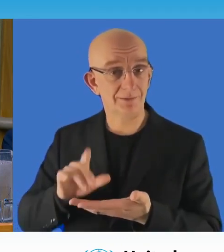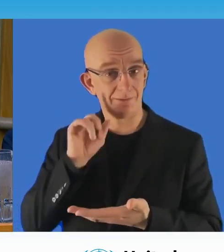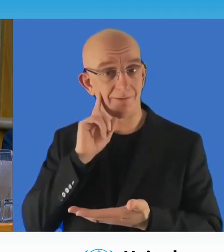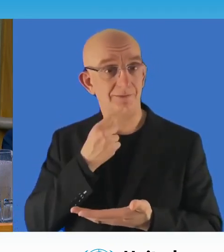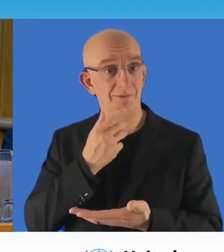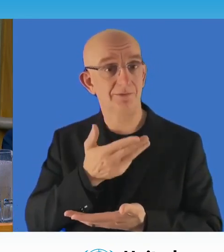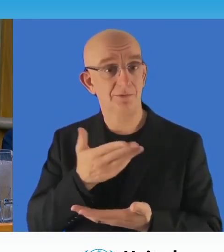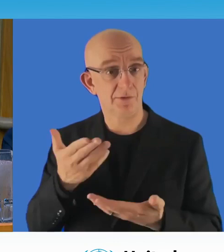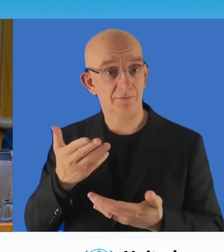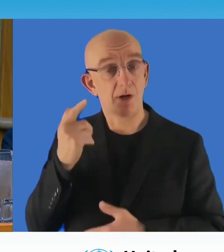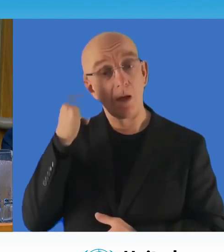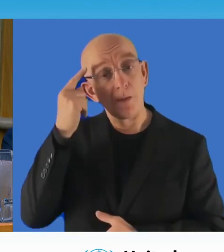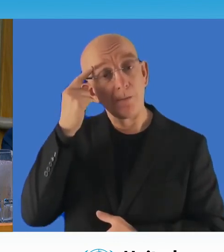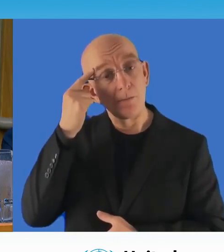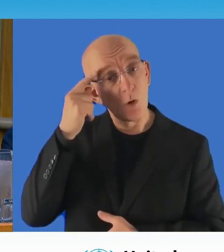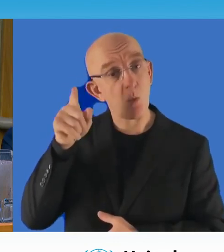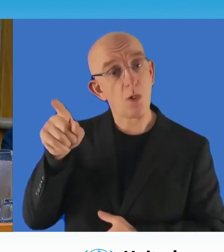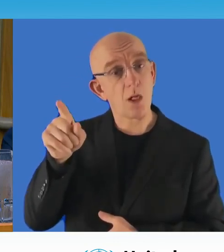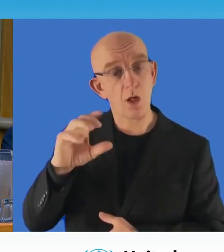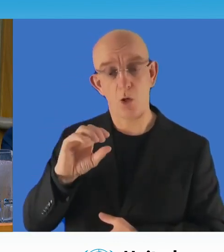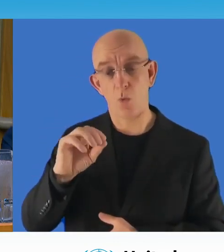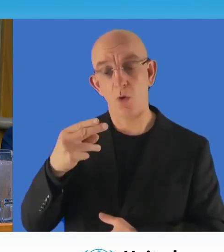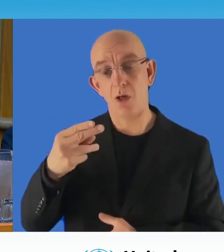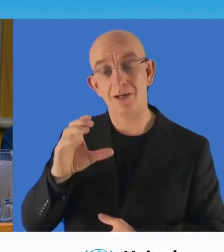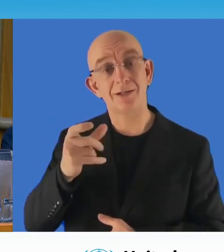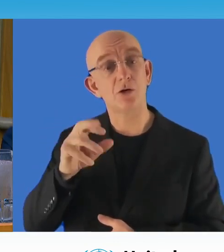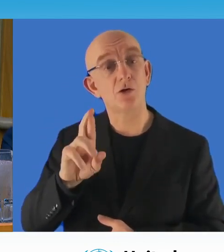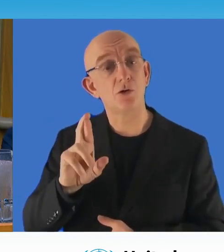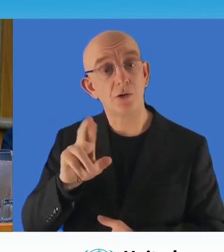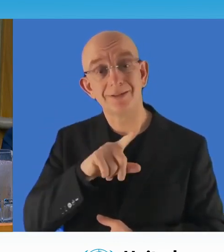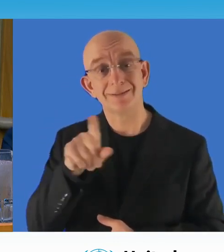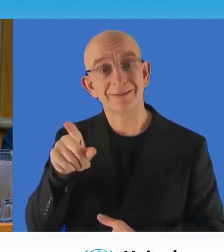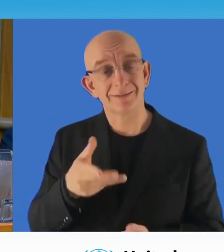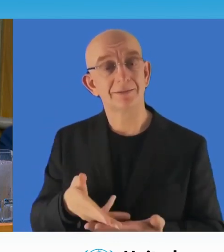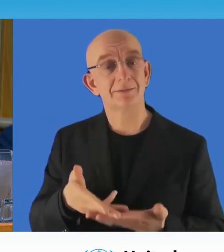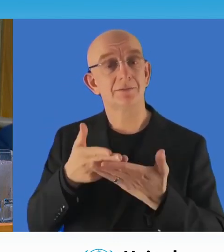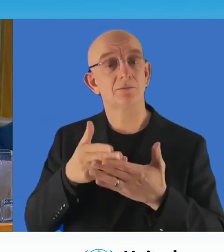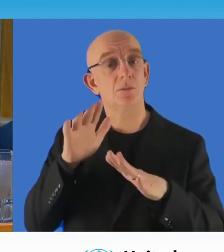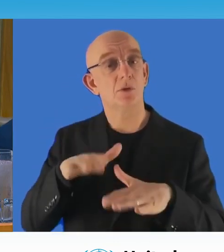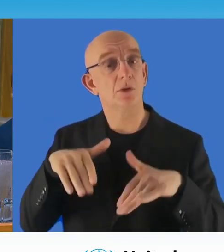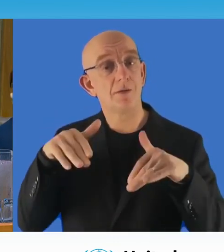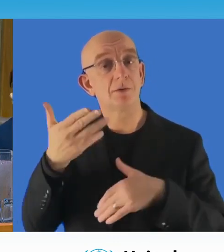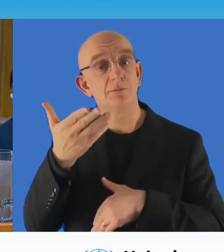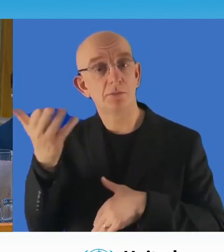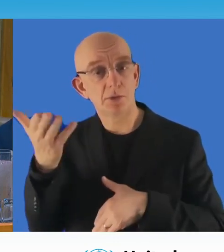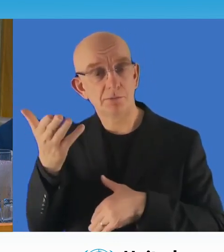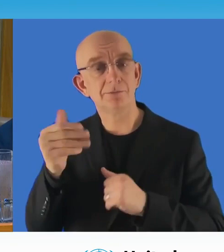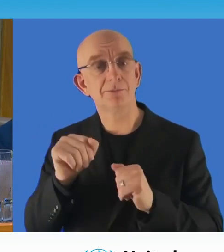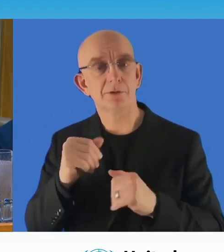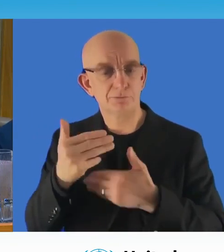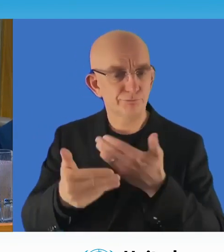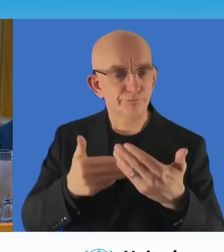develop a housing program that aim to improve the inclusion accessibility and quality of life for